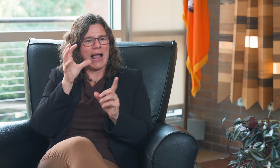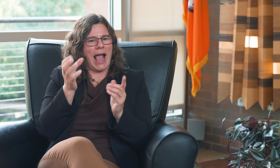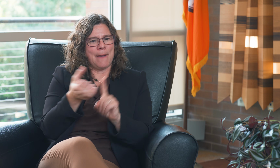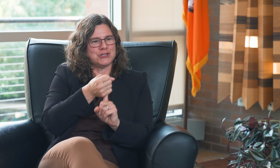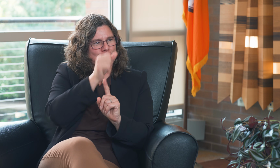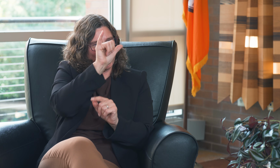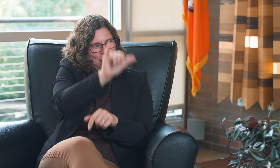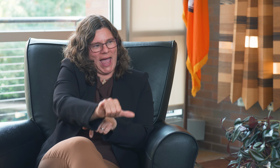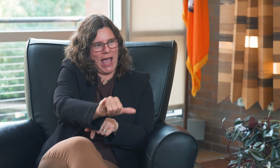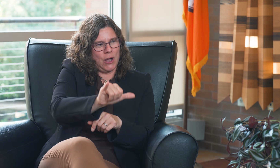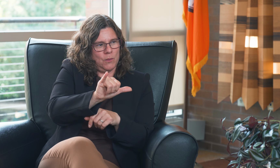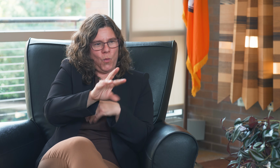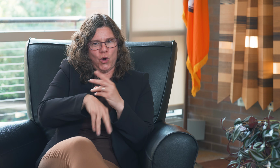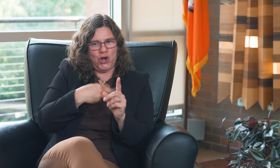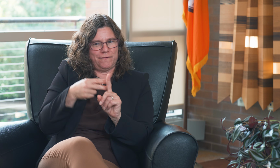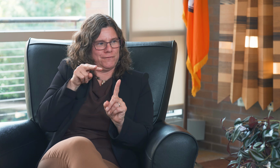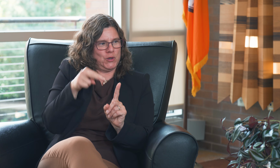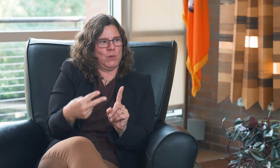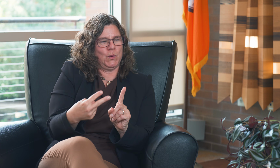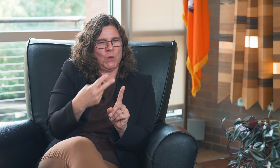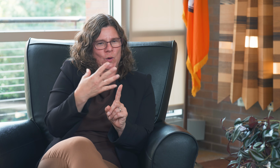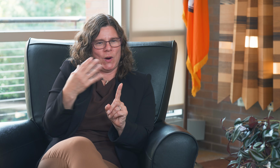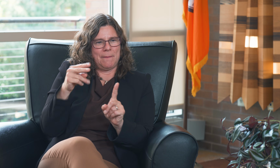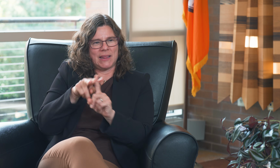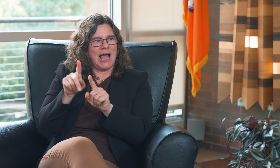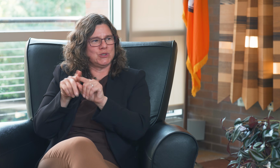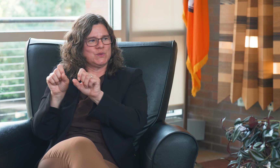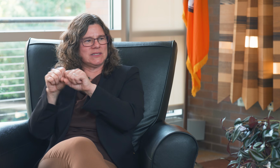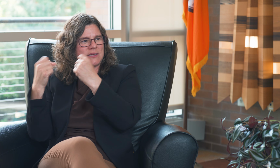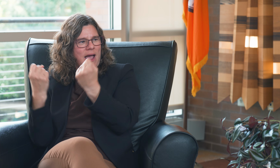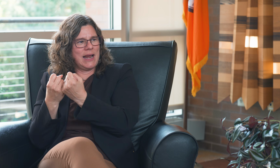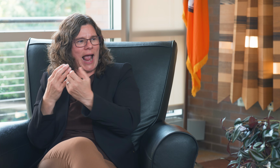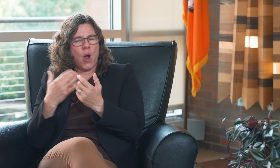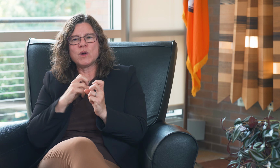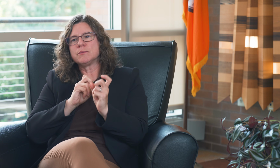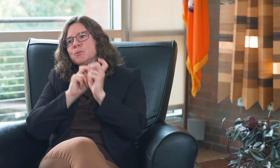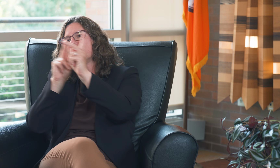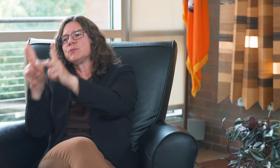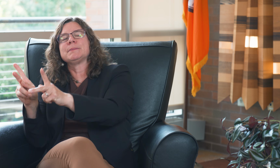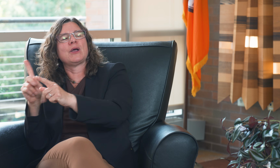And I think to be able to capture that world view, and then apply it to society